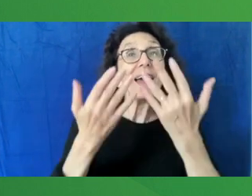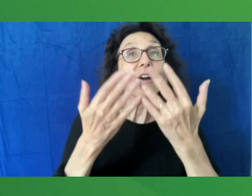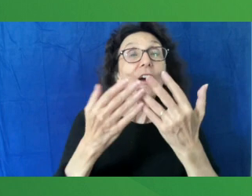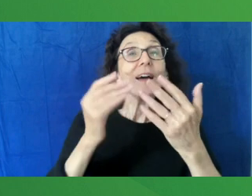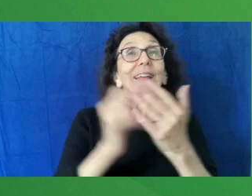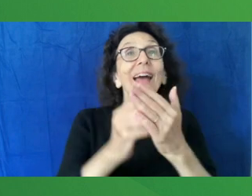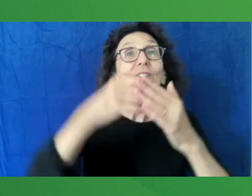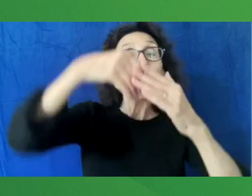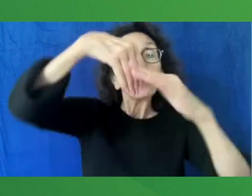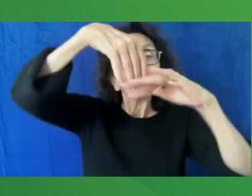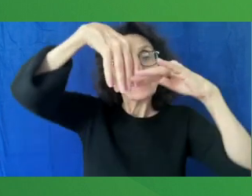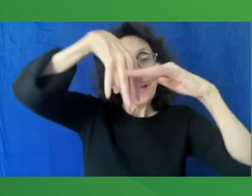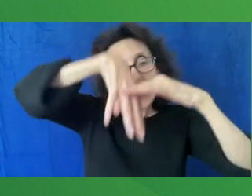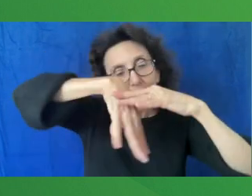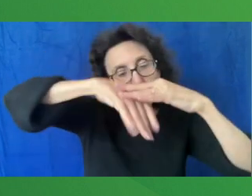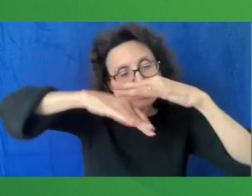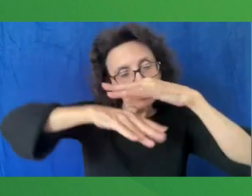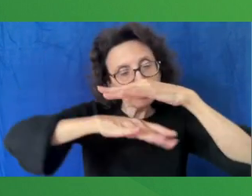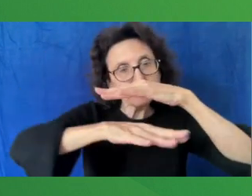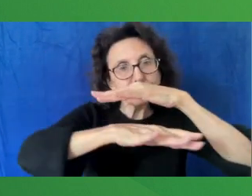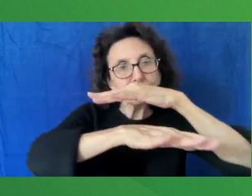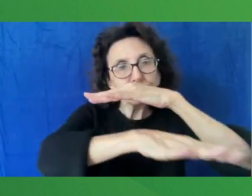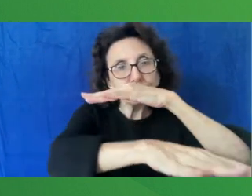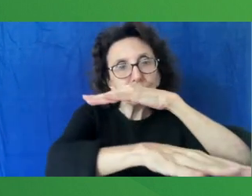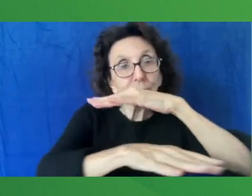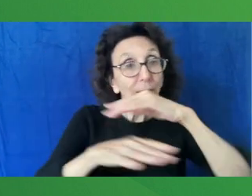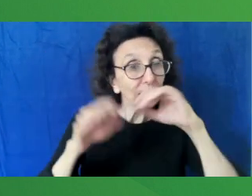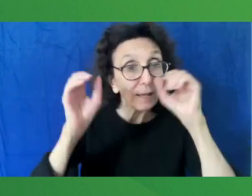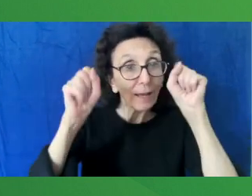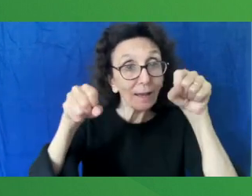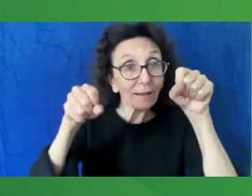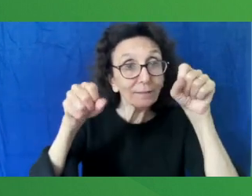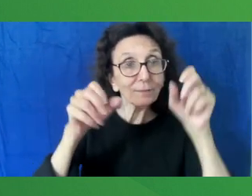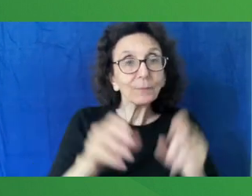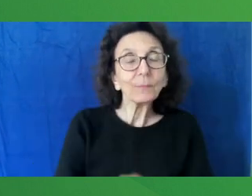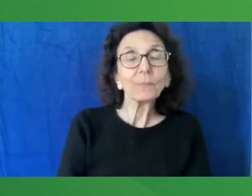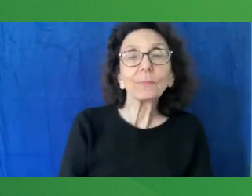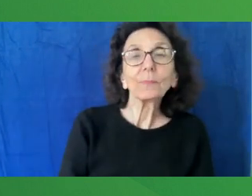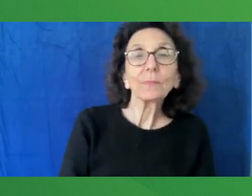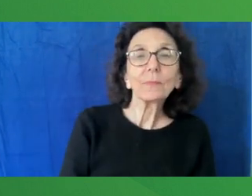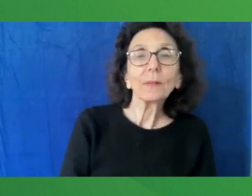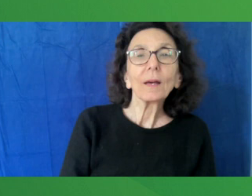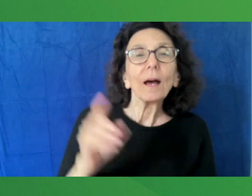Someone's talking about what fires need.